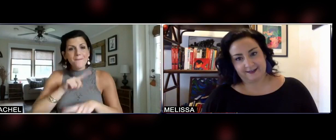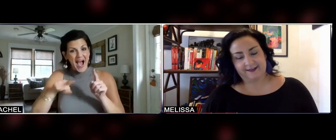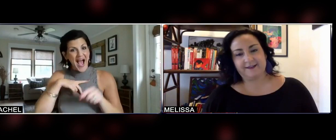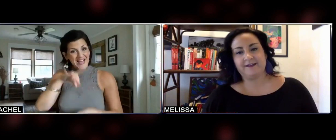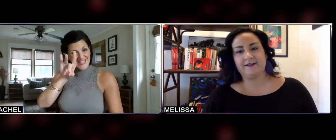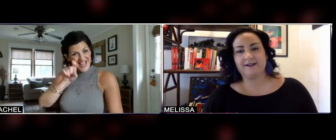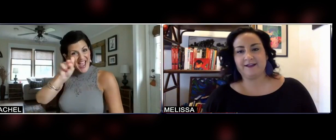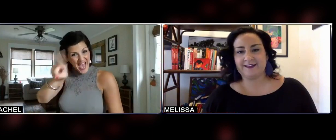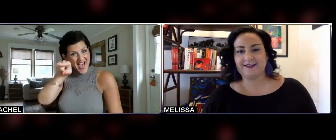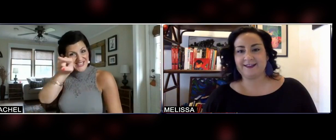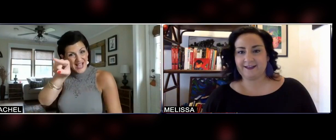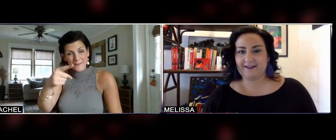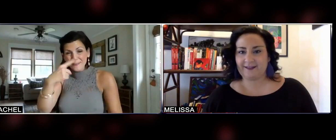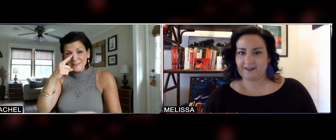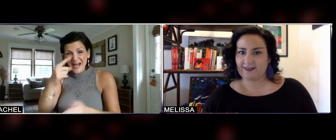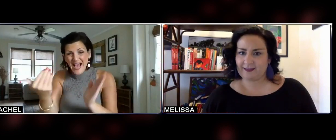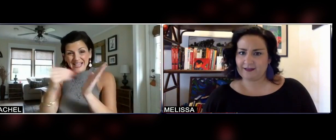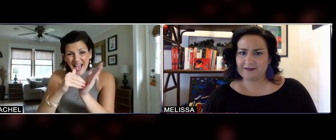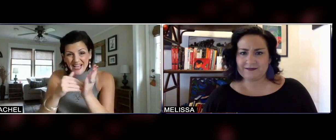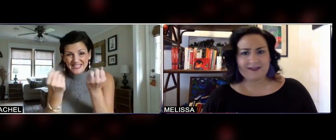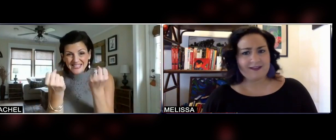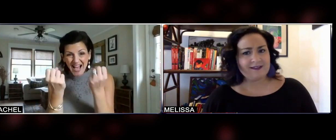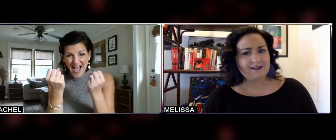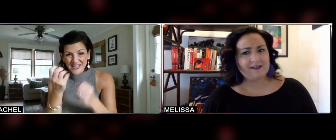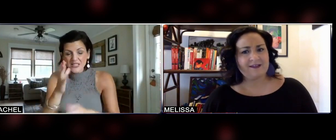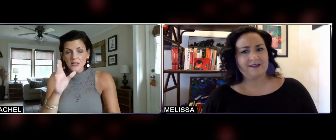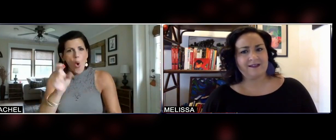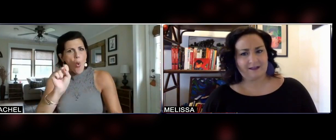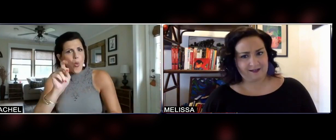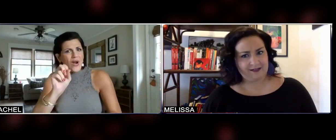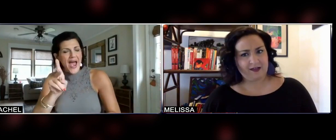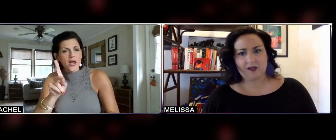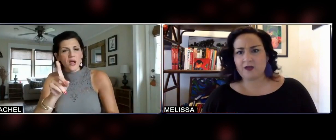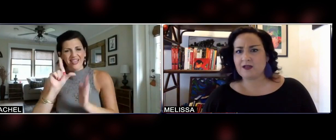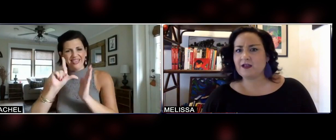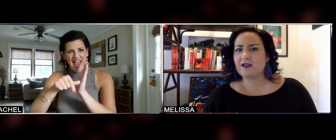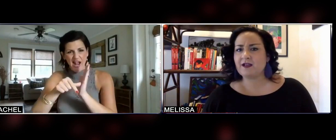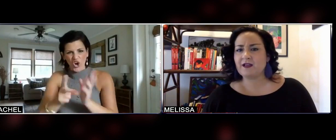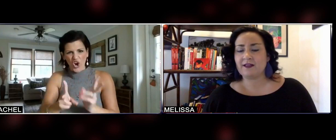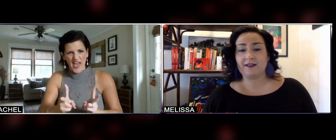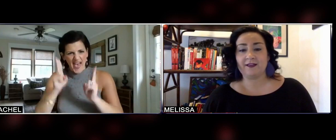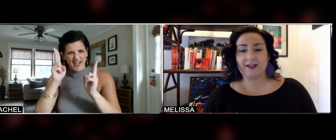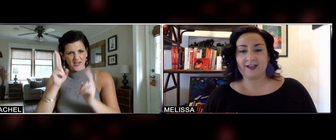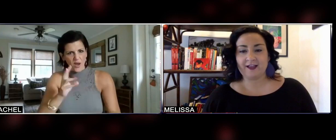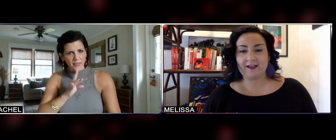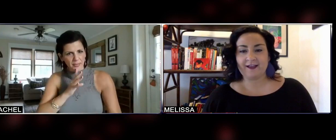if they could film again, but with me signing. They said "okay", but later they edited out that part and